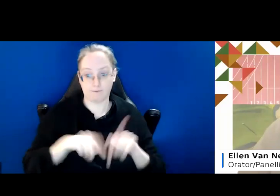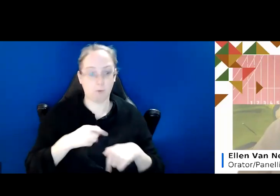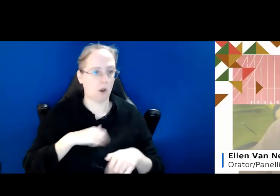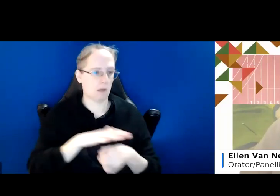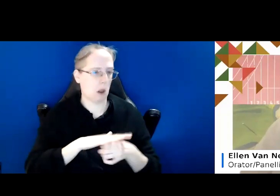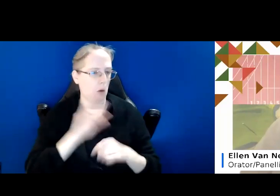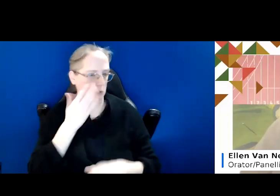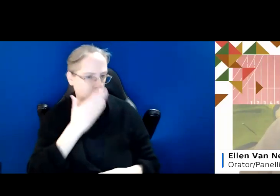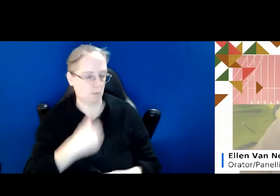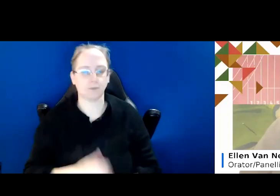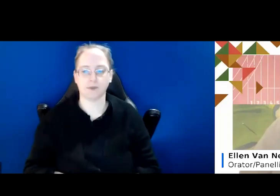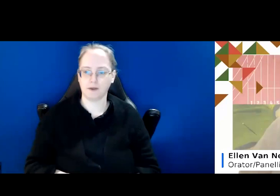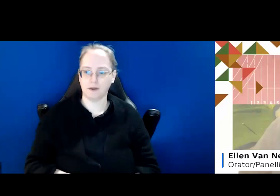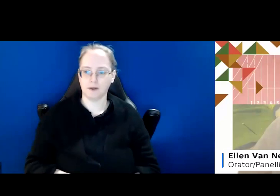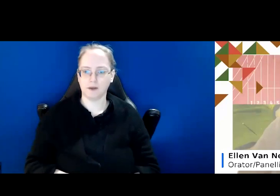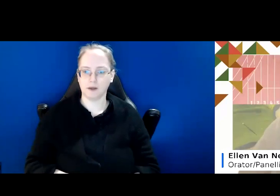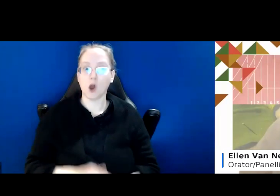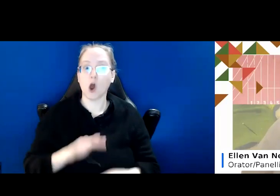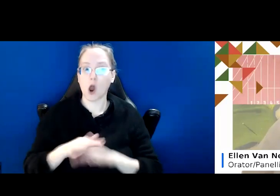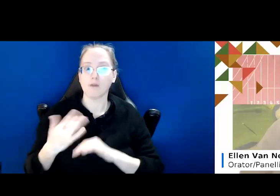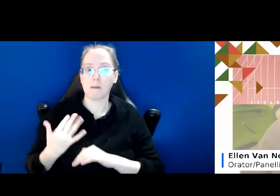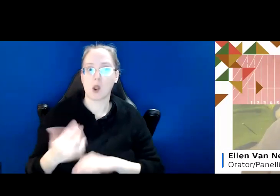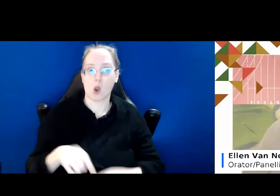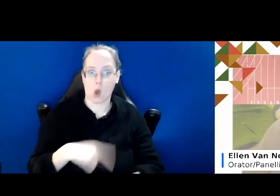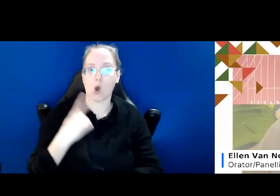sustained period, a select group of my peers